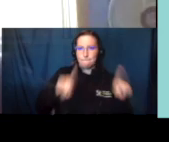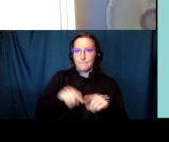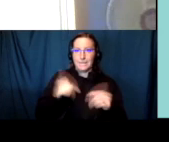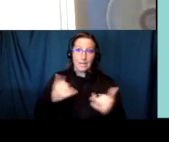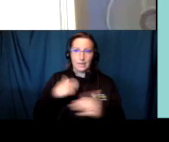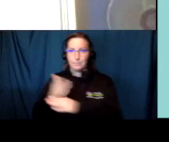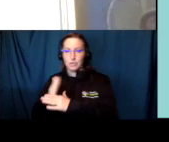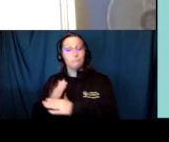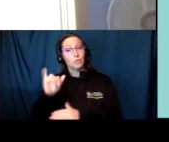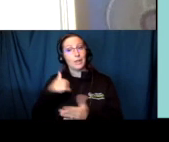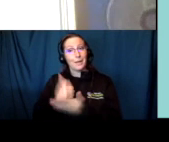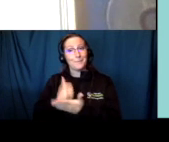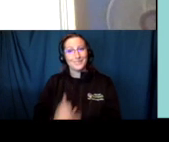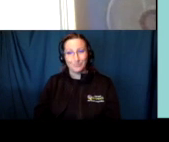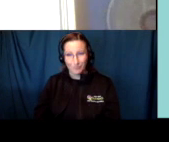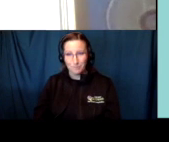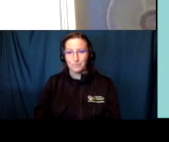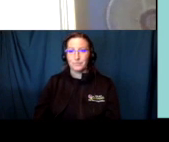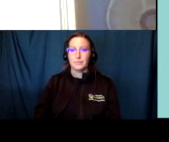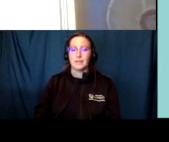that would be helpful. I'm not sure how many